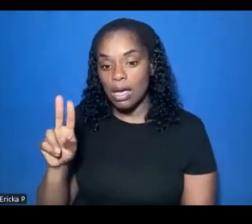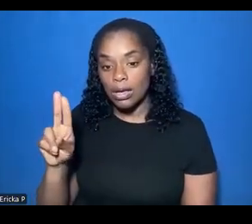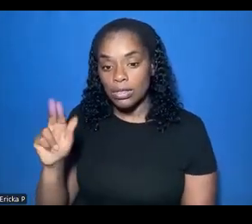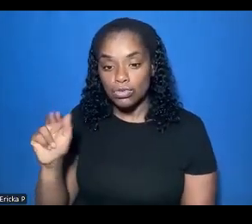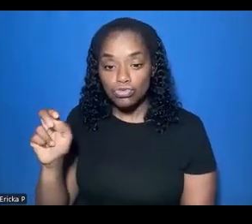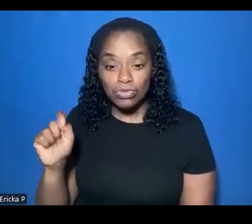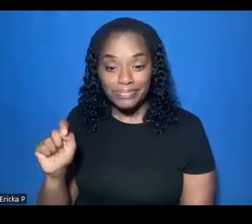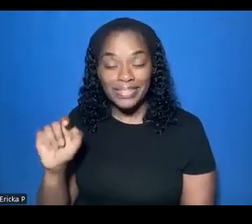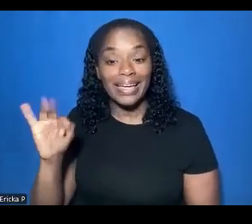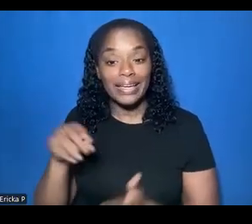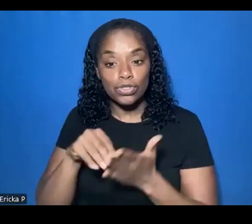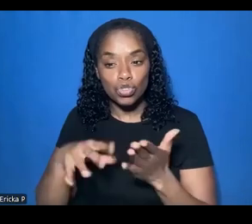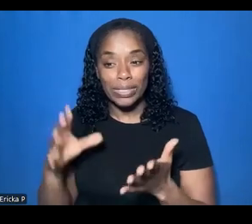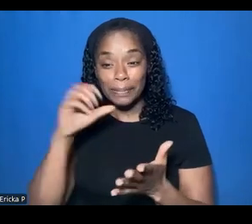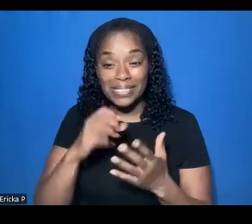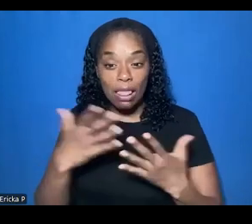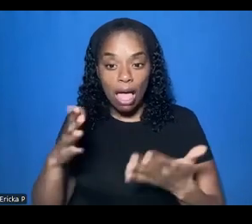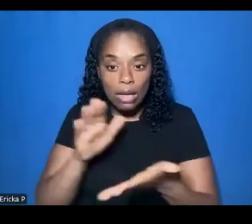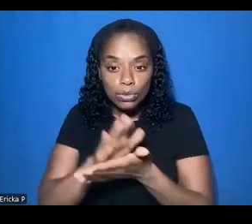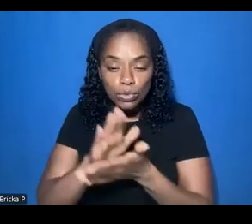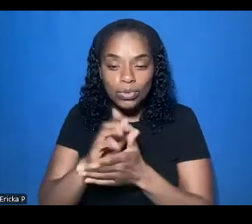they're they're referred to the school attendance review board.